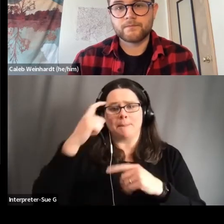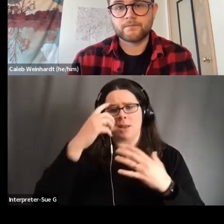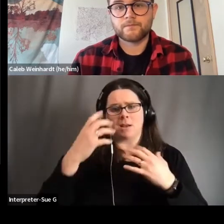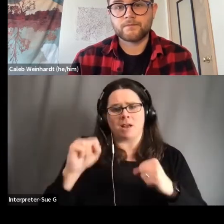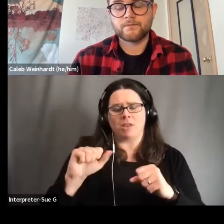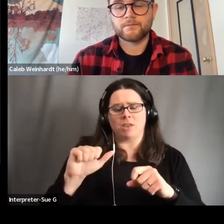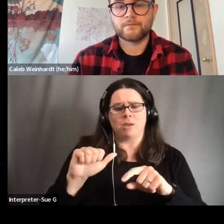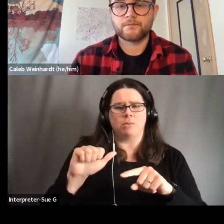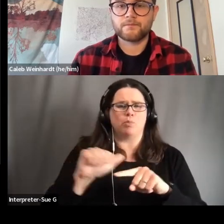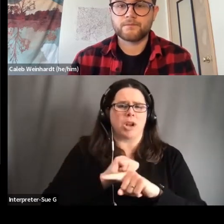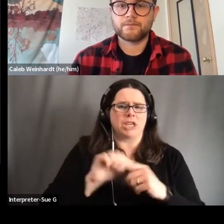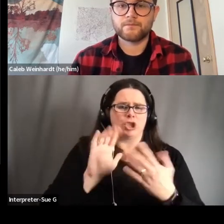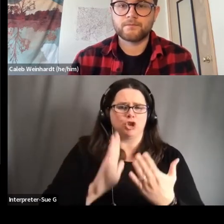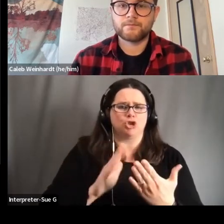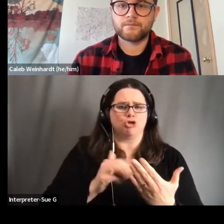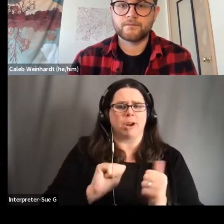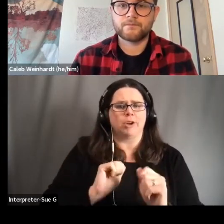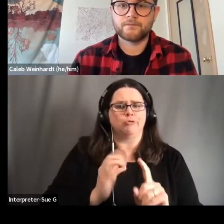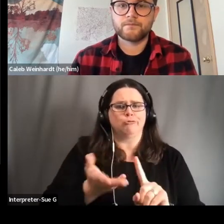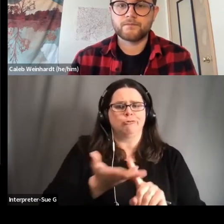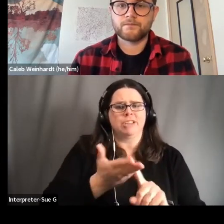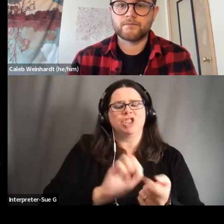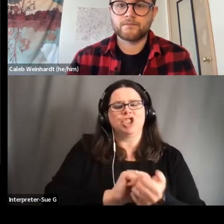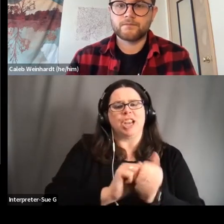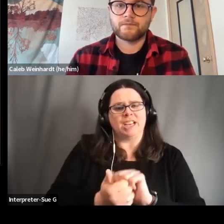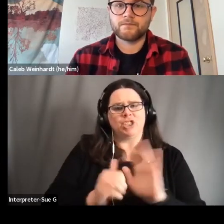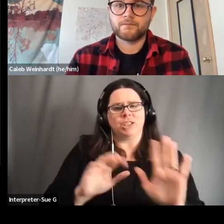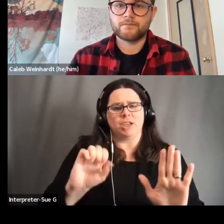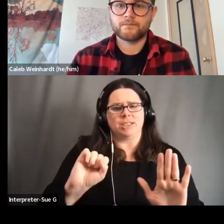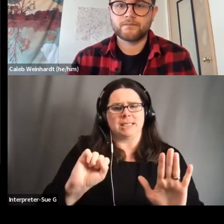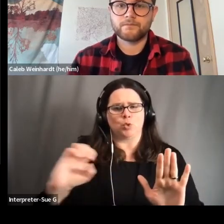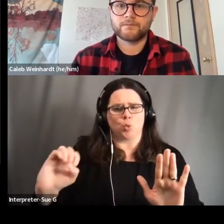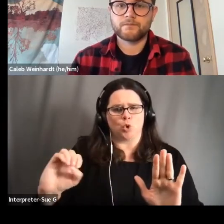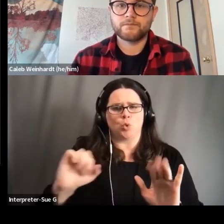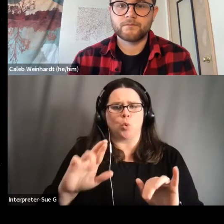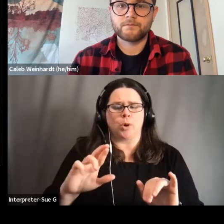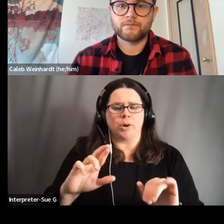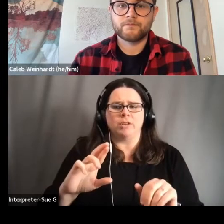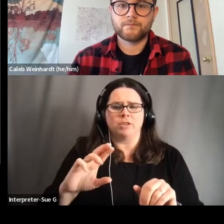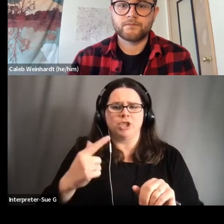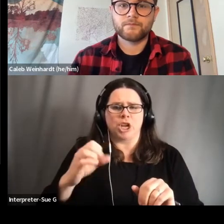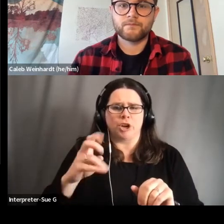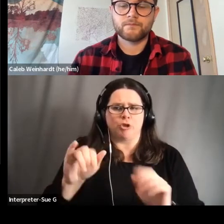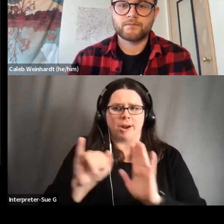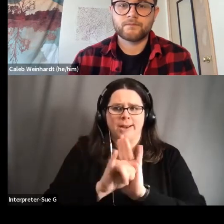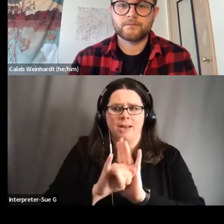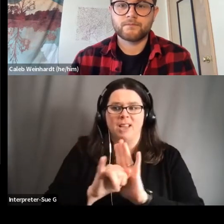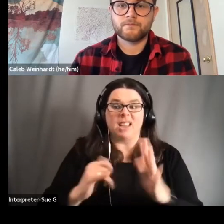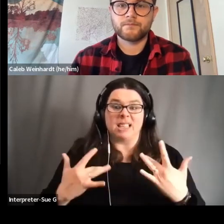trying to change a person's sexual orientation or gender identity. This absolutely devastating experience